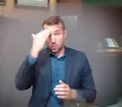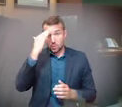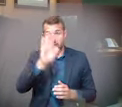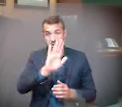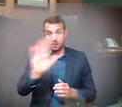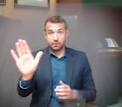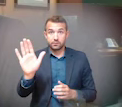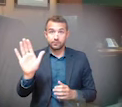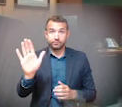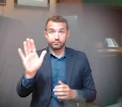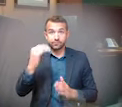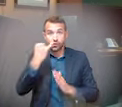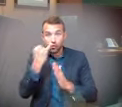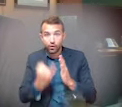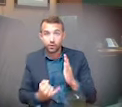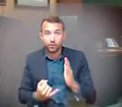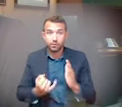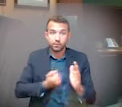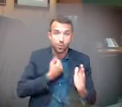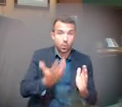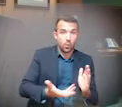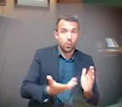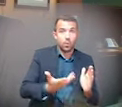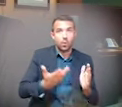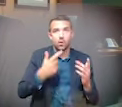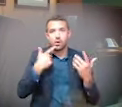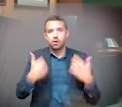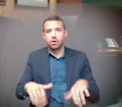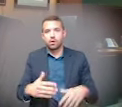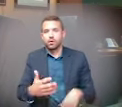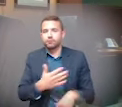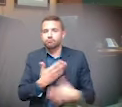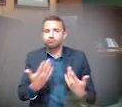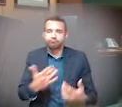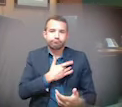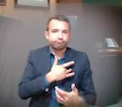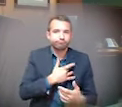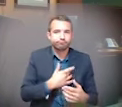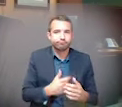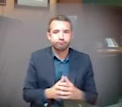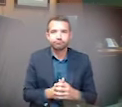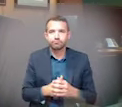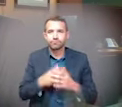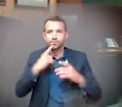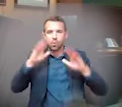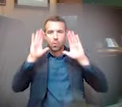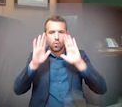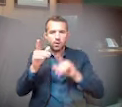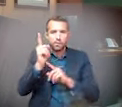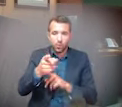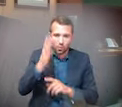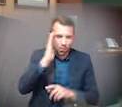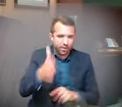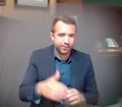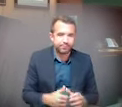and I am sure many people viewing do, I think we are in for a really amazing treat. We will get to that in a moment, but